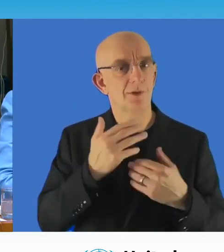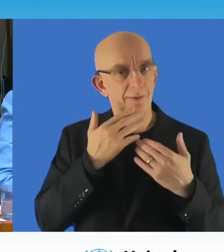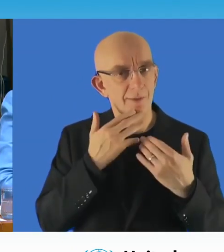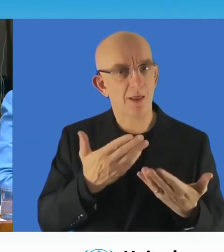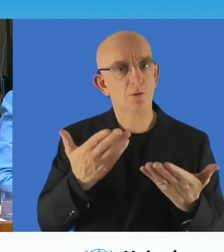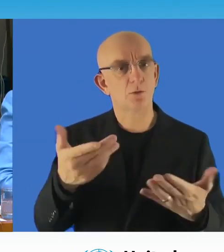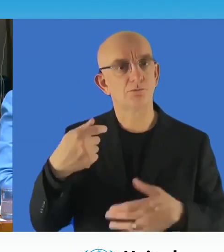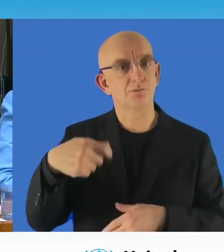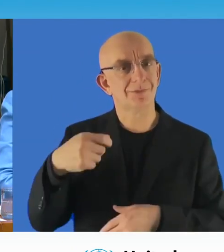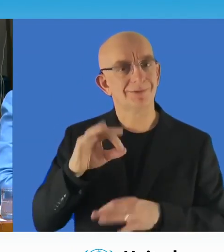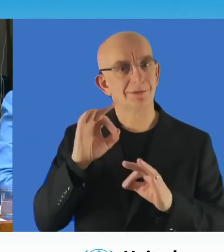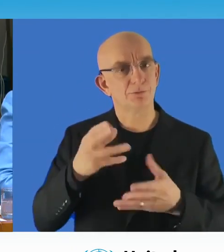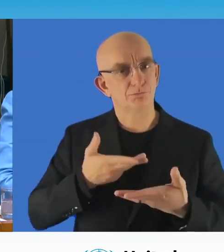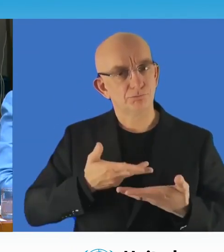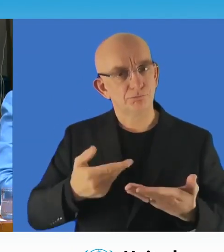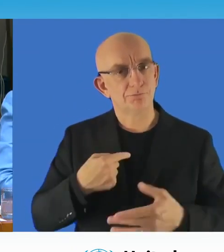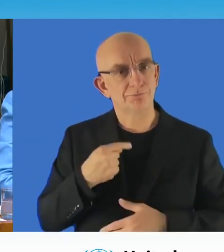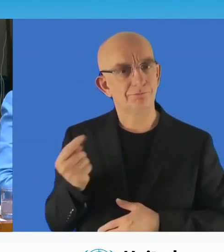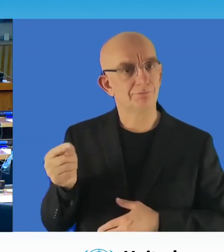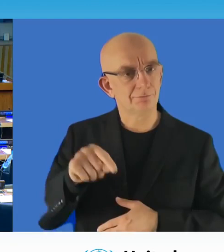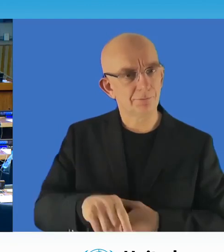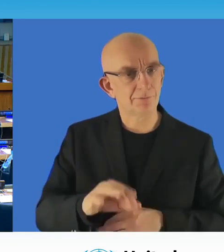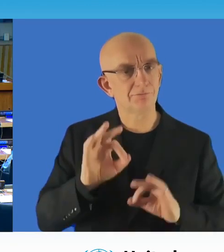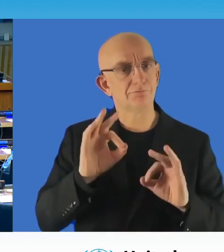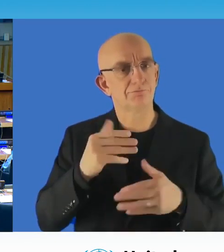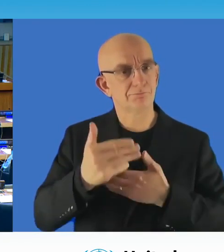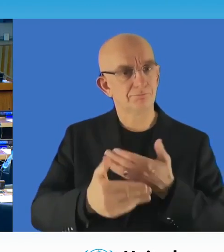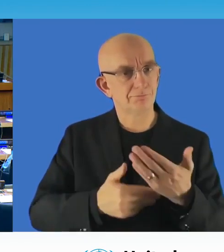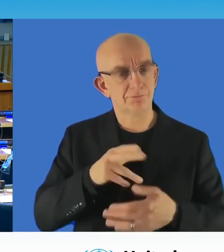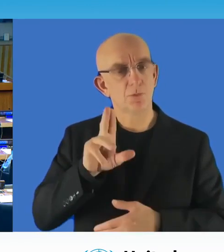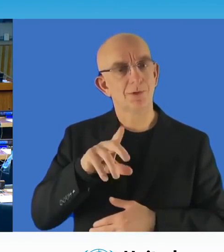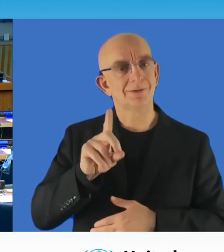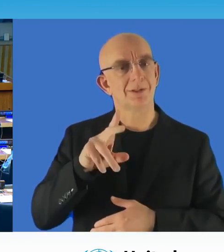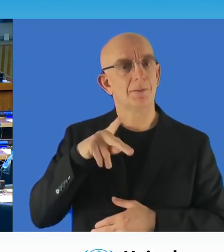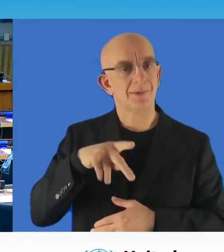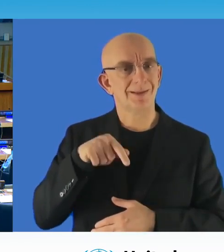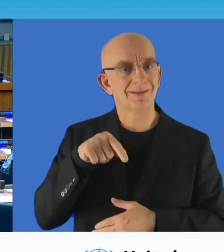the full implementation of the convention on the rights of persons with disabilities thank